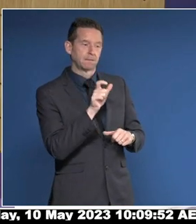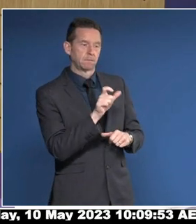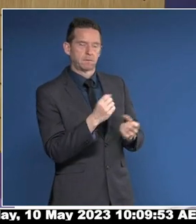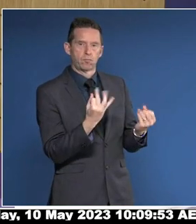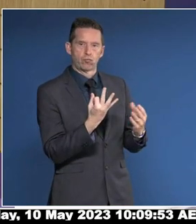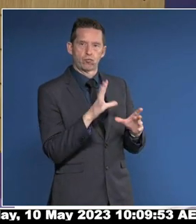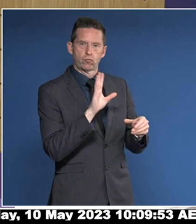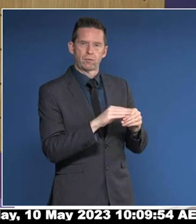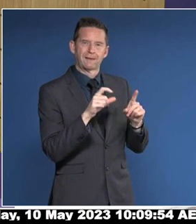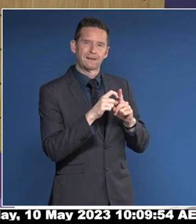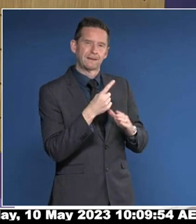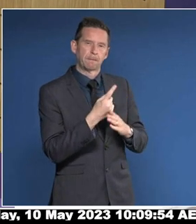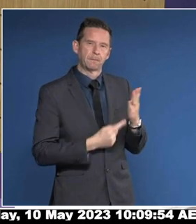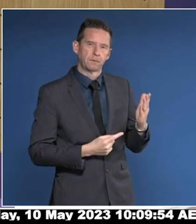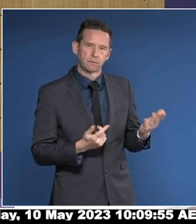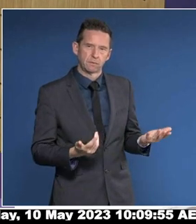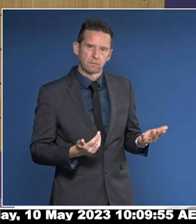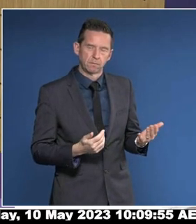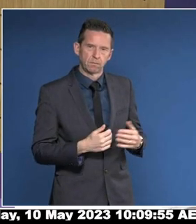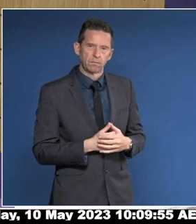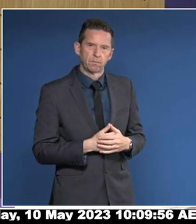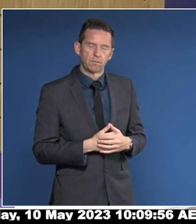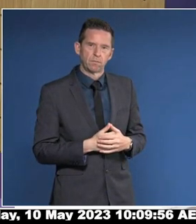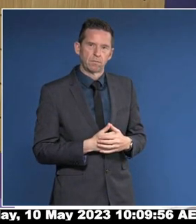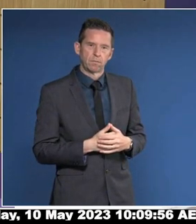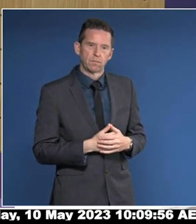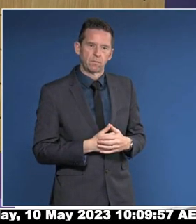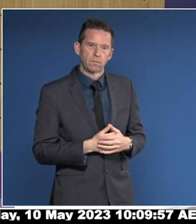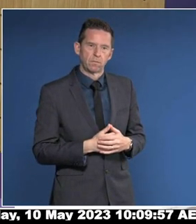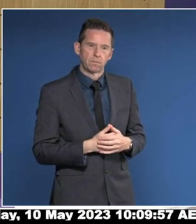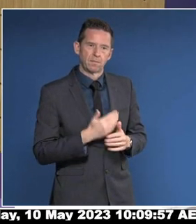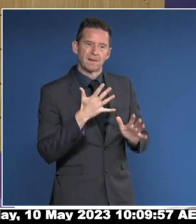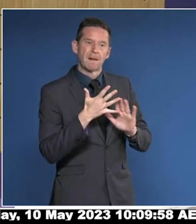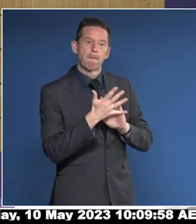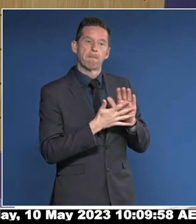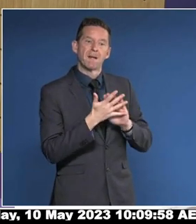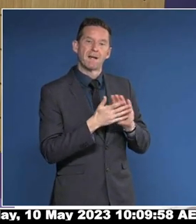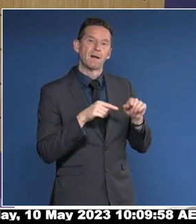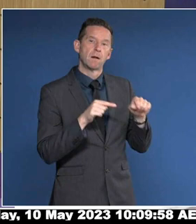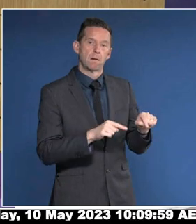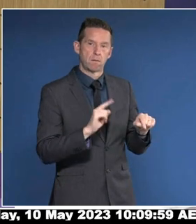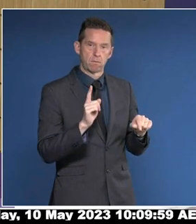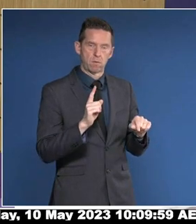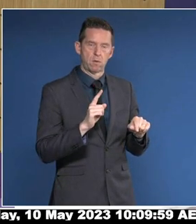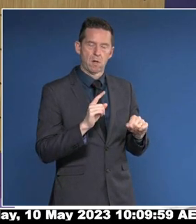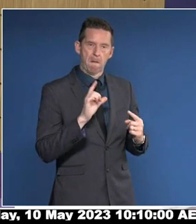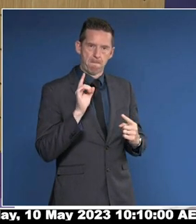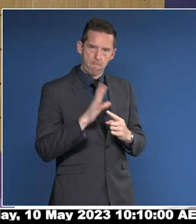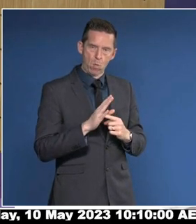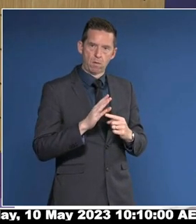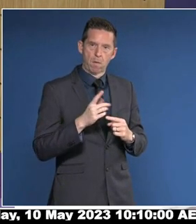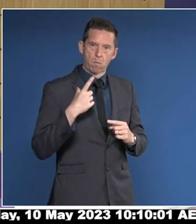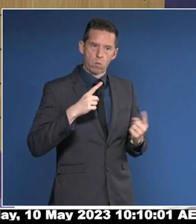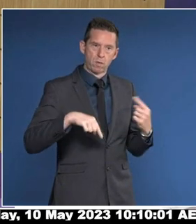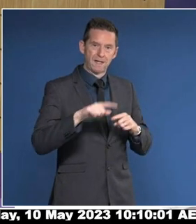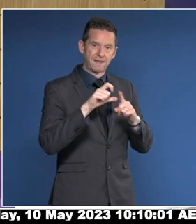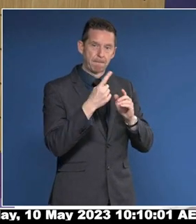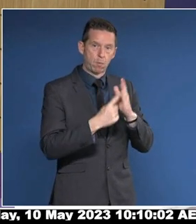So, it comes from the work of the advocacy from the disability community in relation to